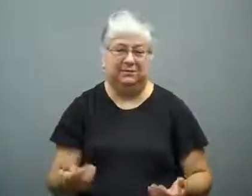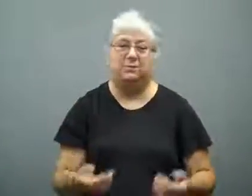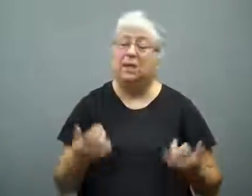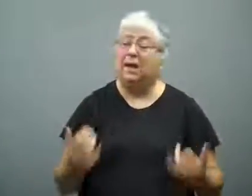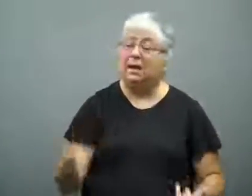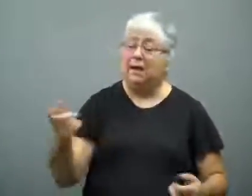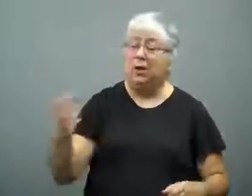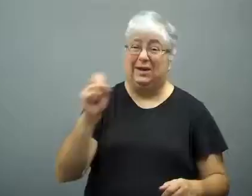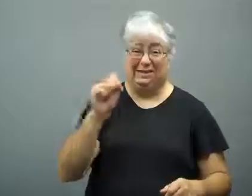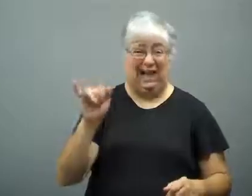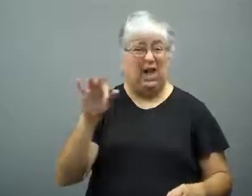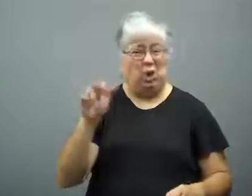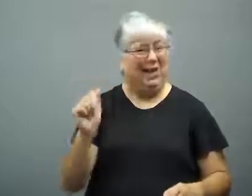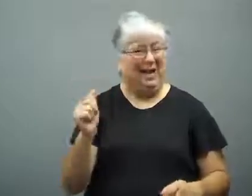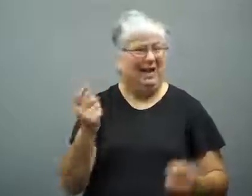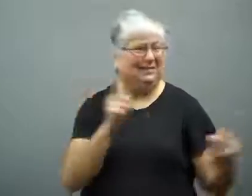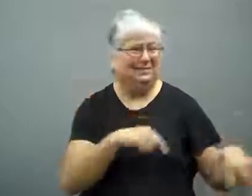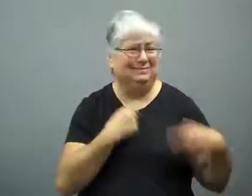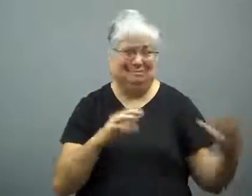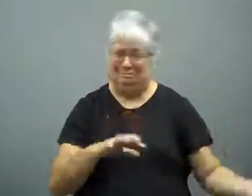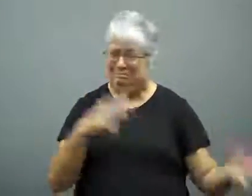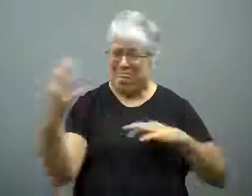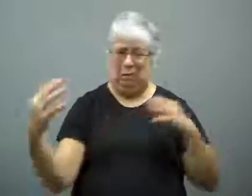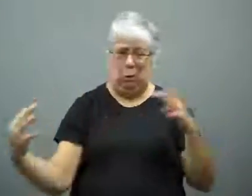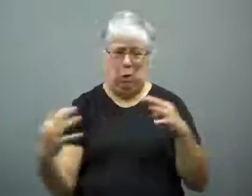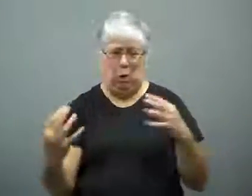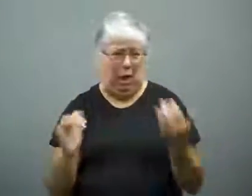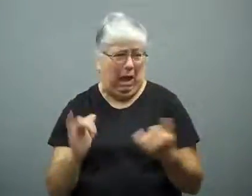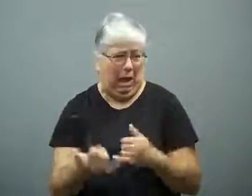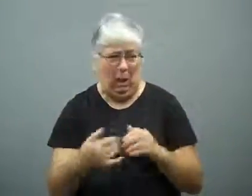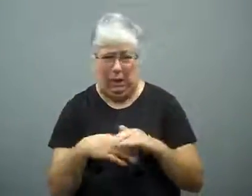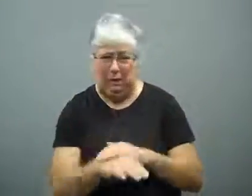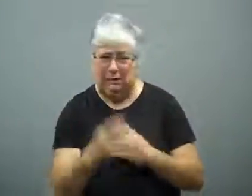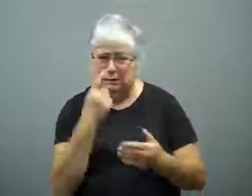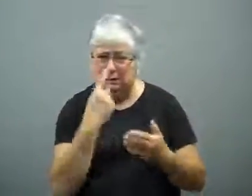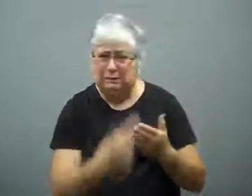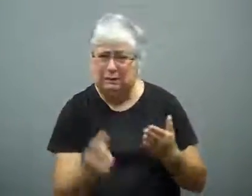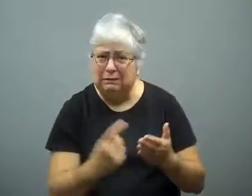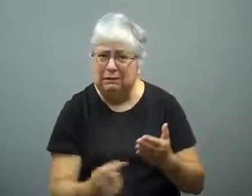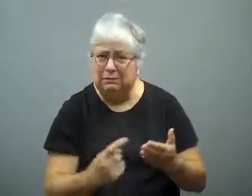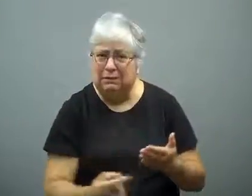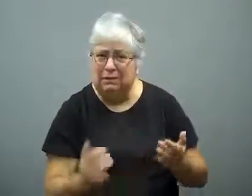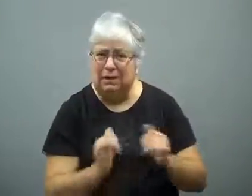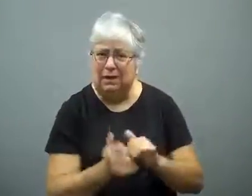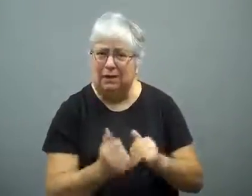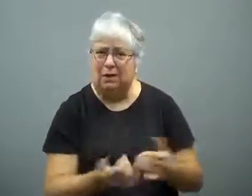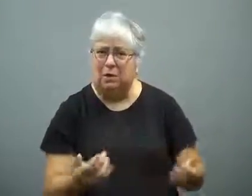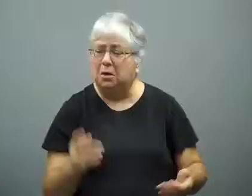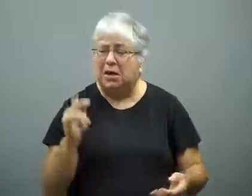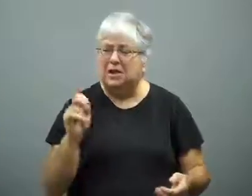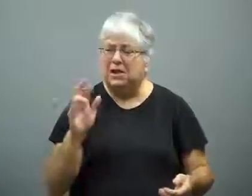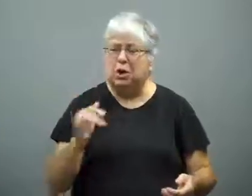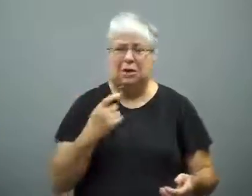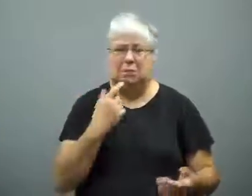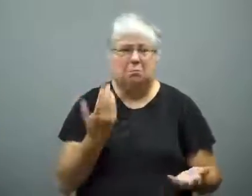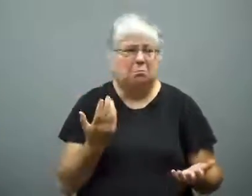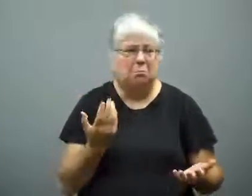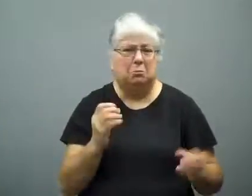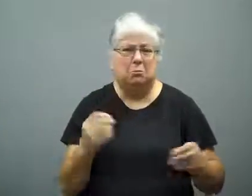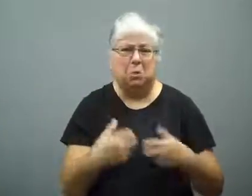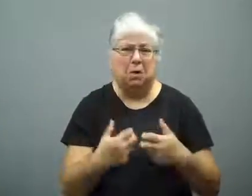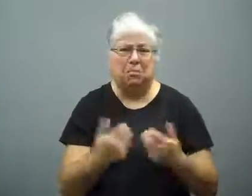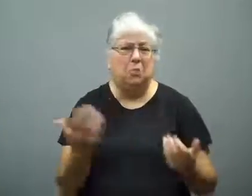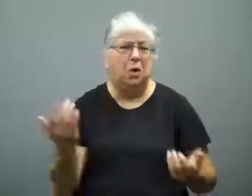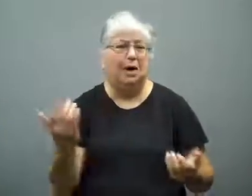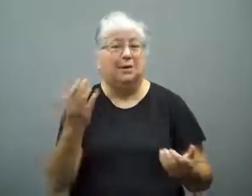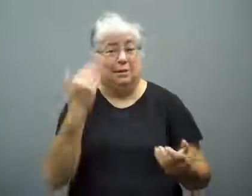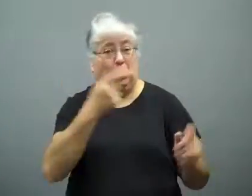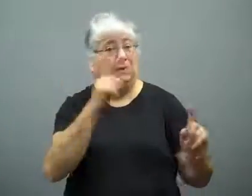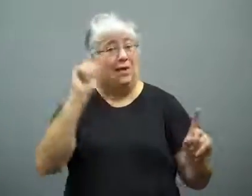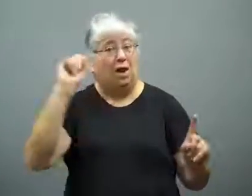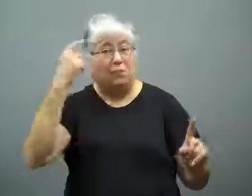With the civil war, will it be possible to inspect the weapons?